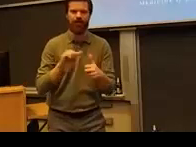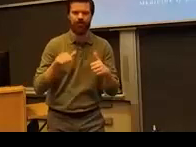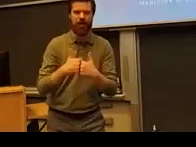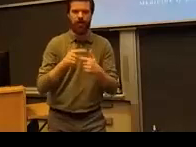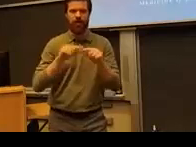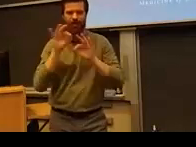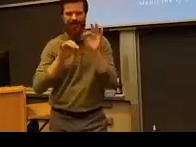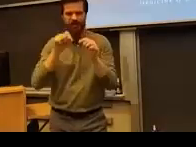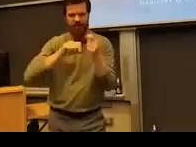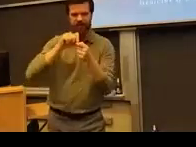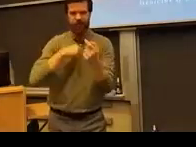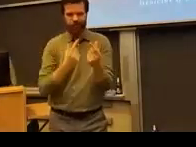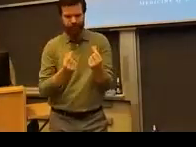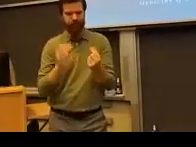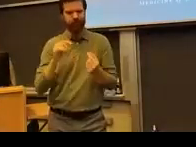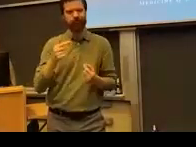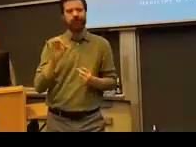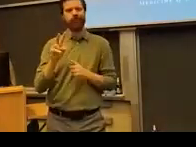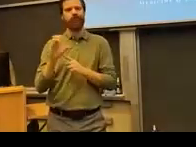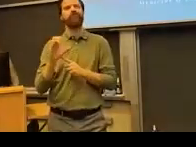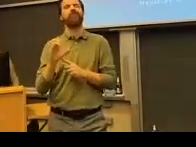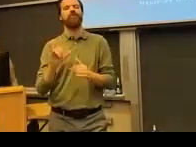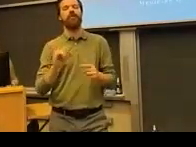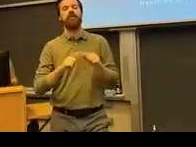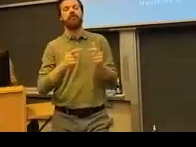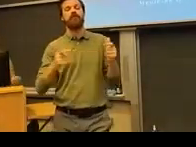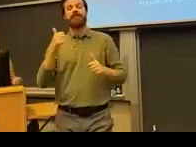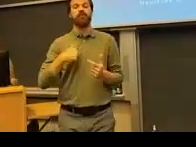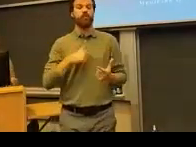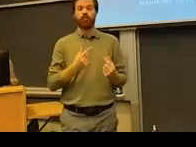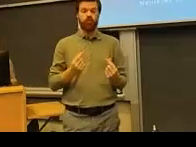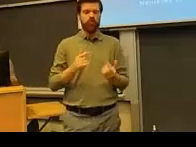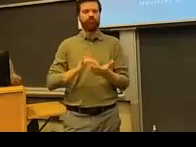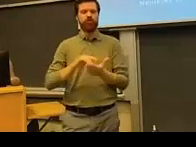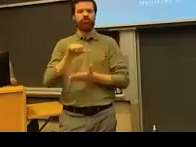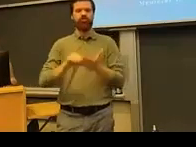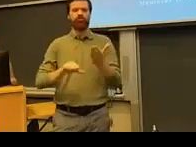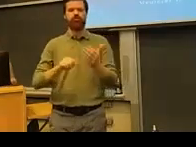we do on g92 but I think the biggest thing that we do we're a medical surgical unit so as nurses